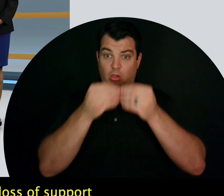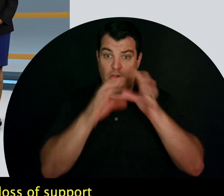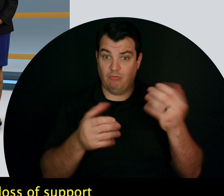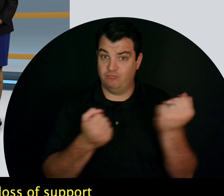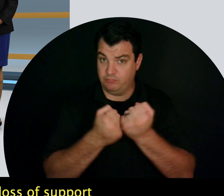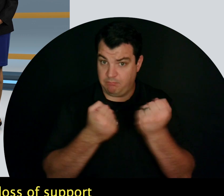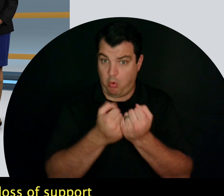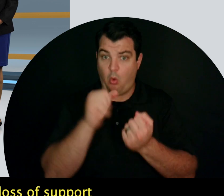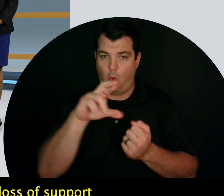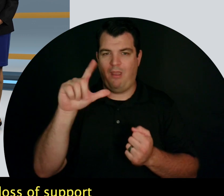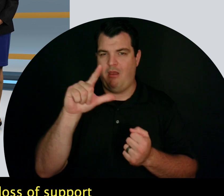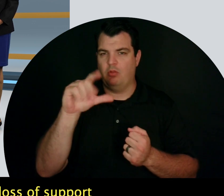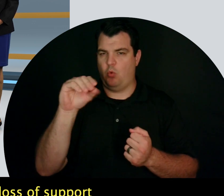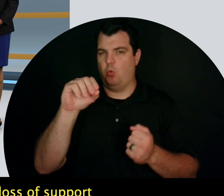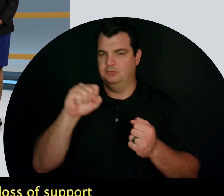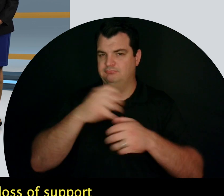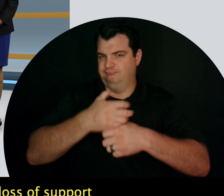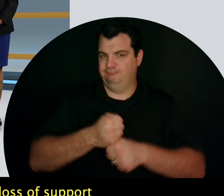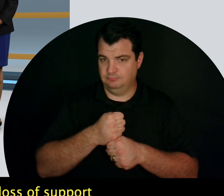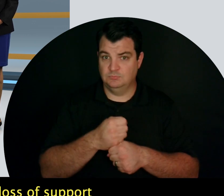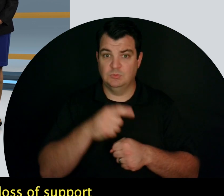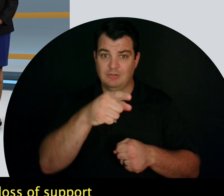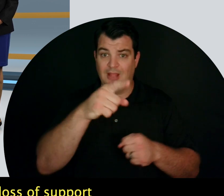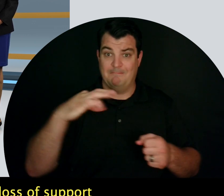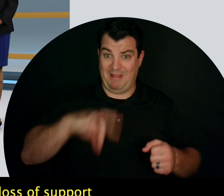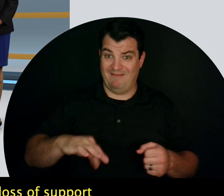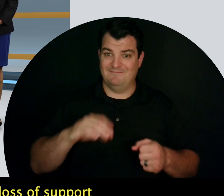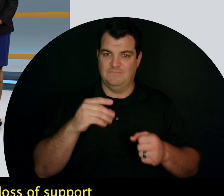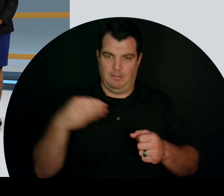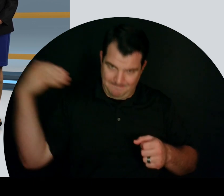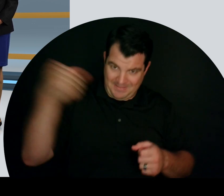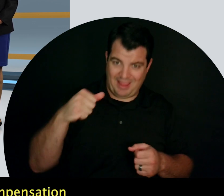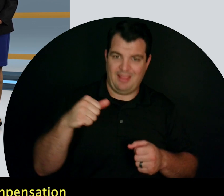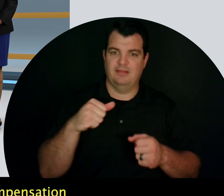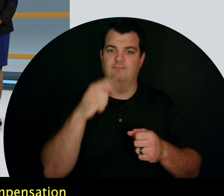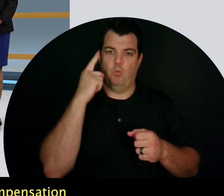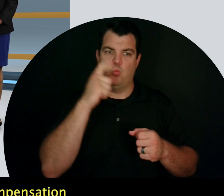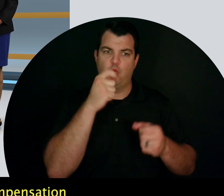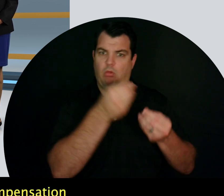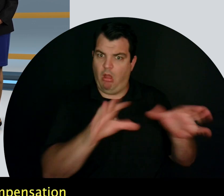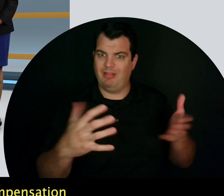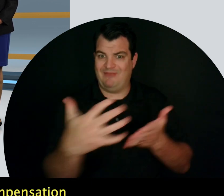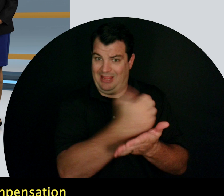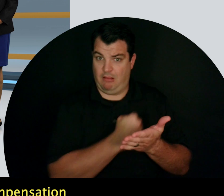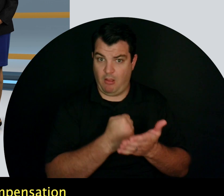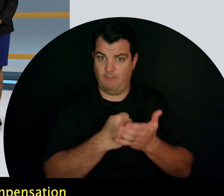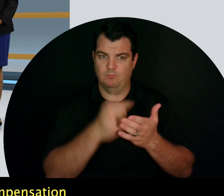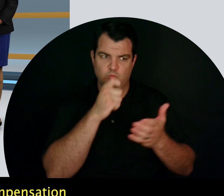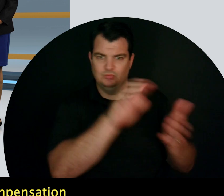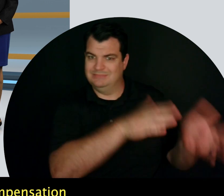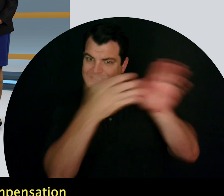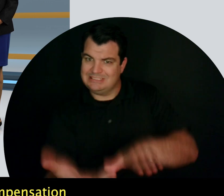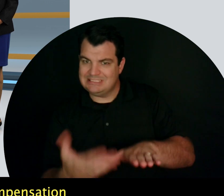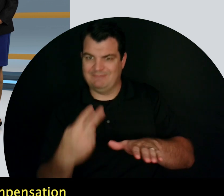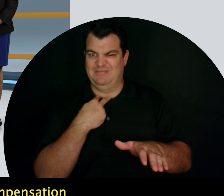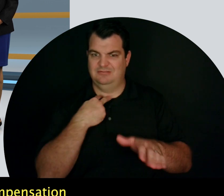The third category is for loss of support or LOS. This benefit pays compensation for the loss of income